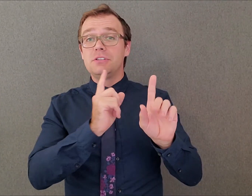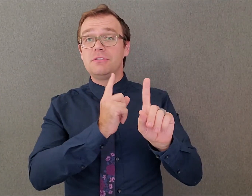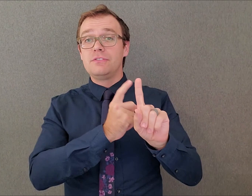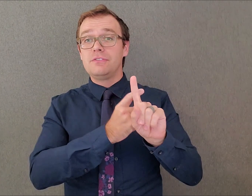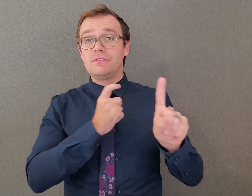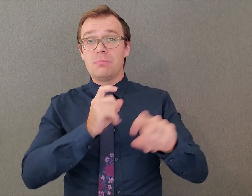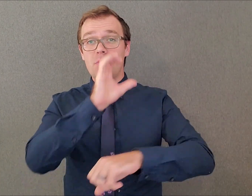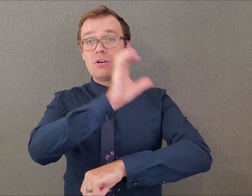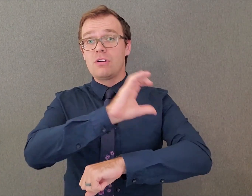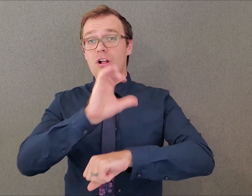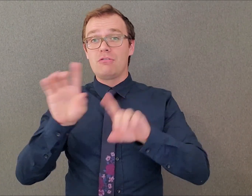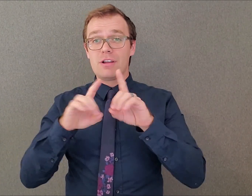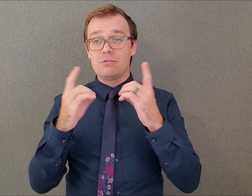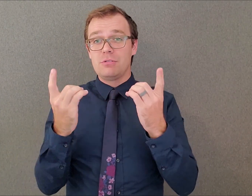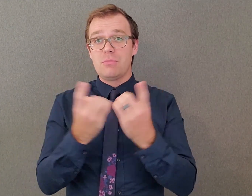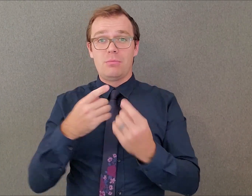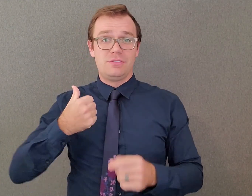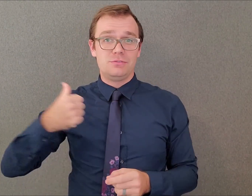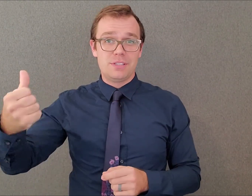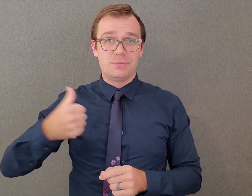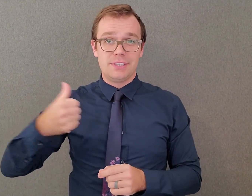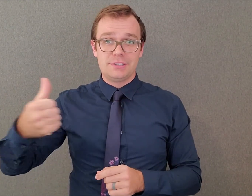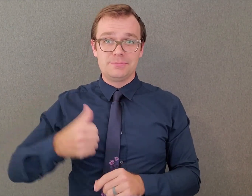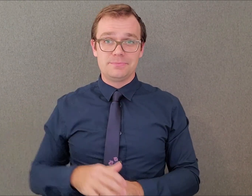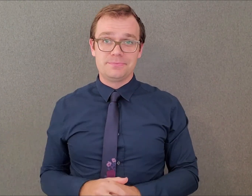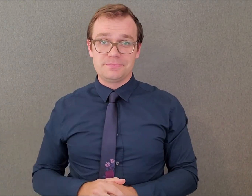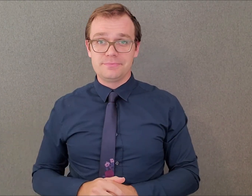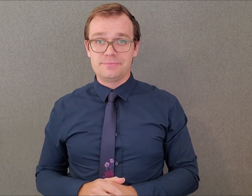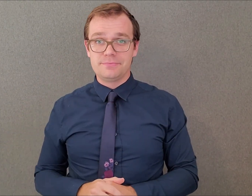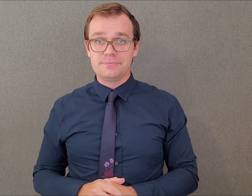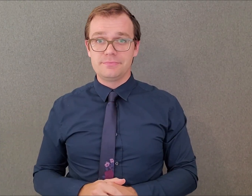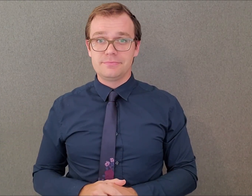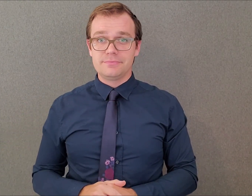Cover photo courtesy of the Colorado Department of Transportation